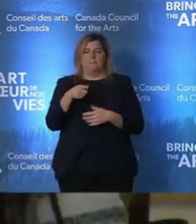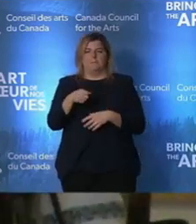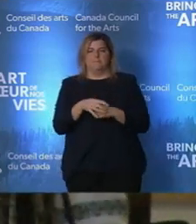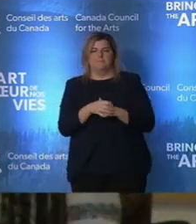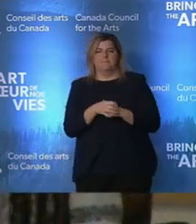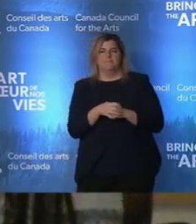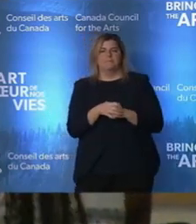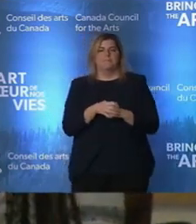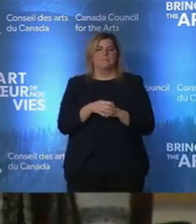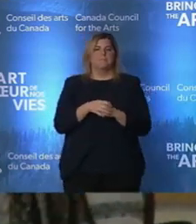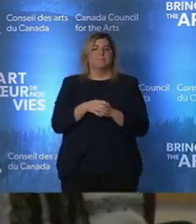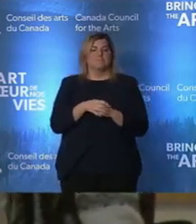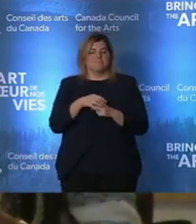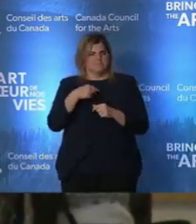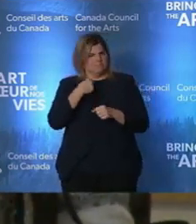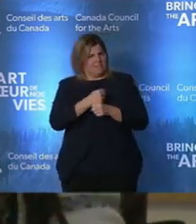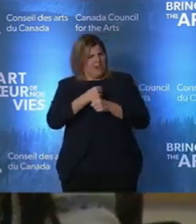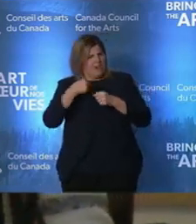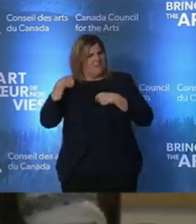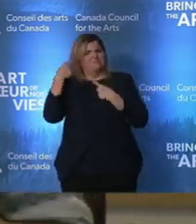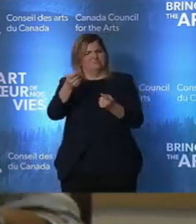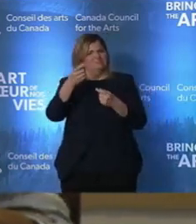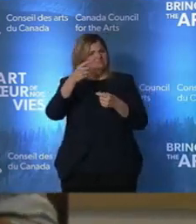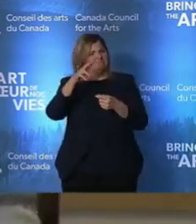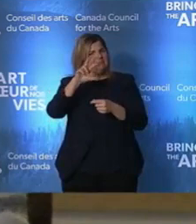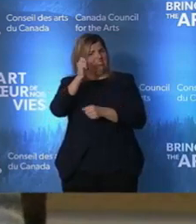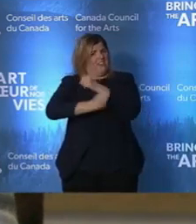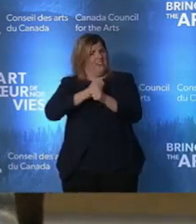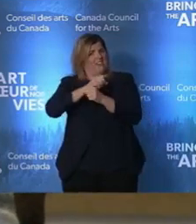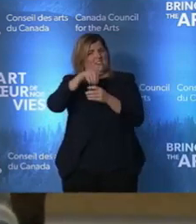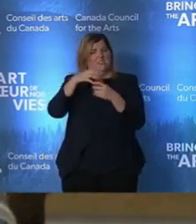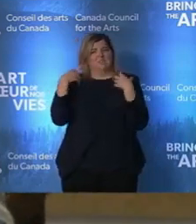How are we going to help the smaller,